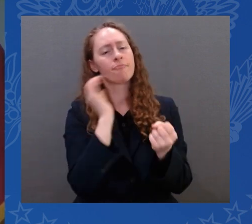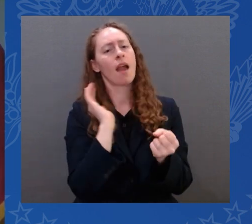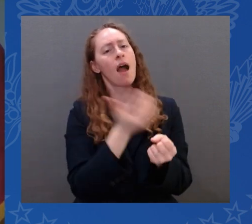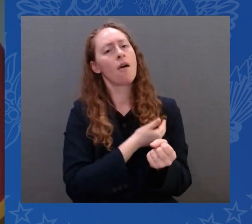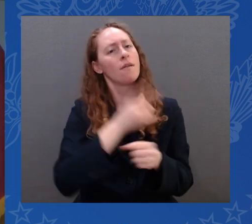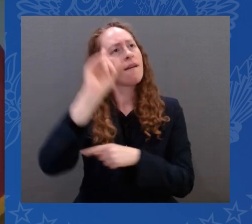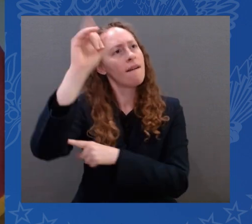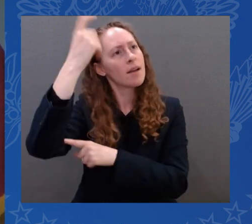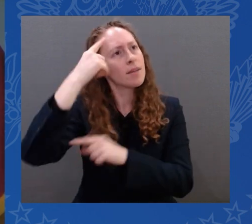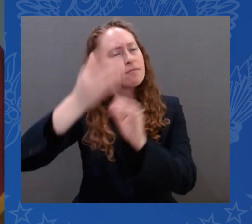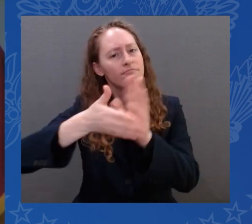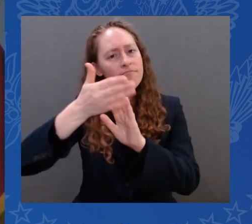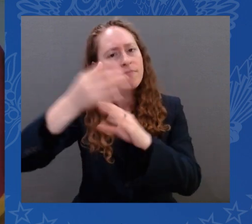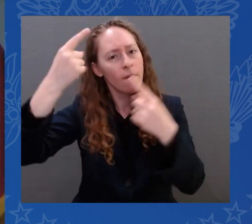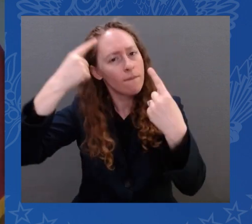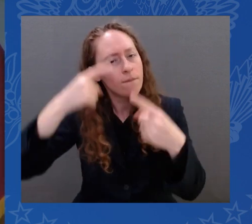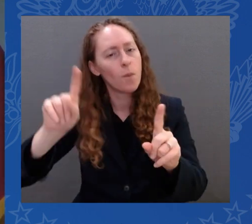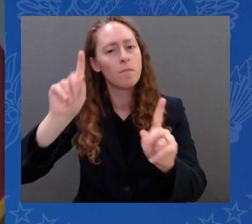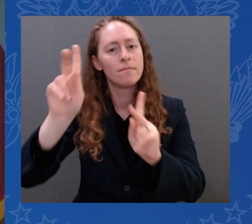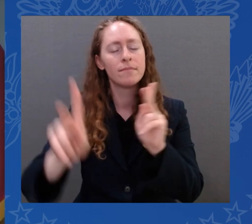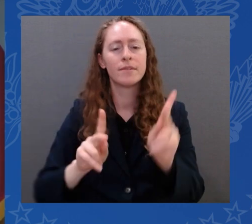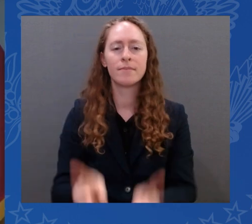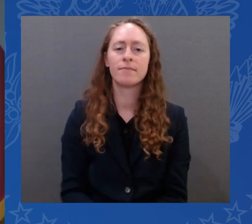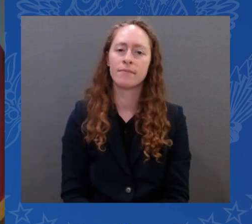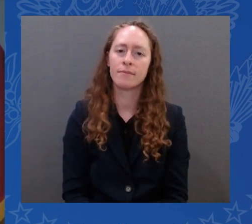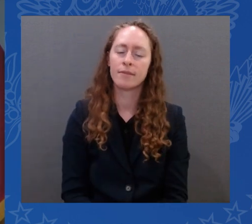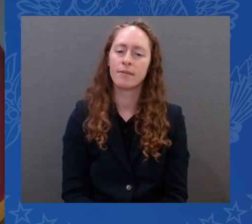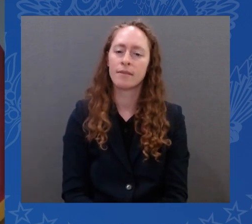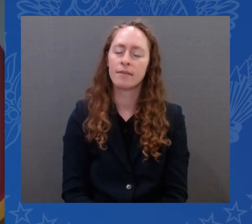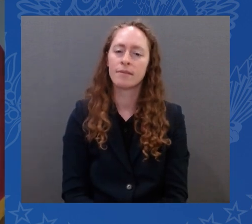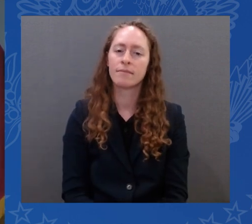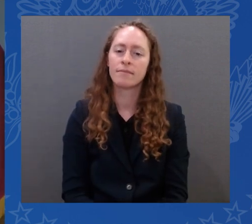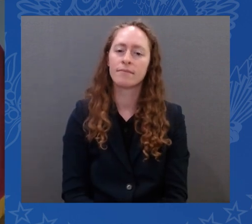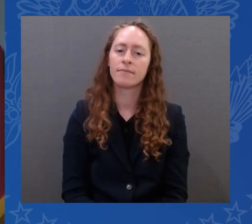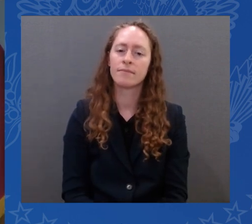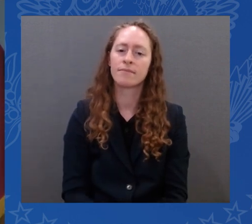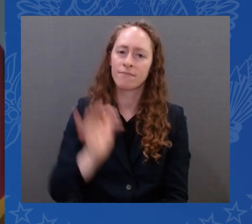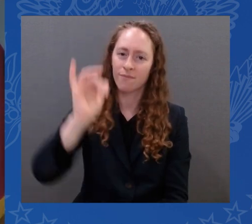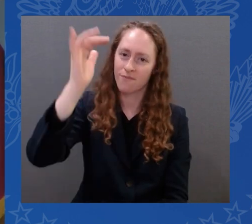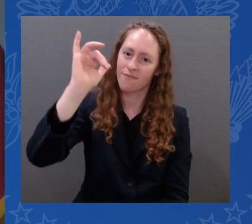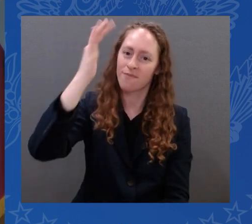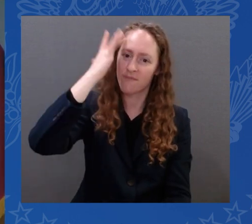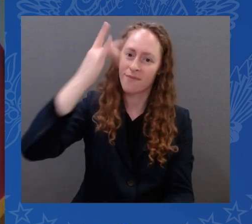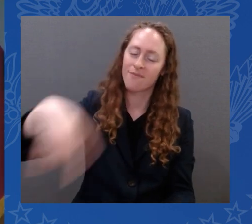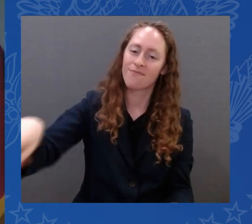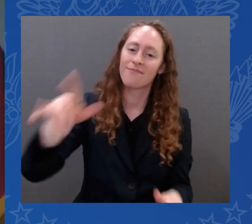That's why you swear an oath not to me as your Commander-in-Chief or to any political leader, but to the Constitution.